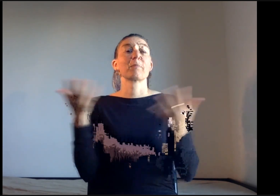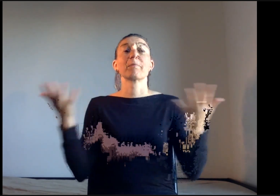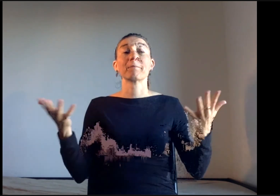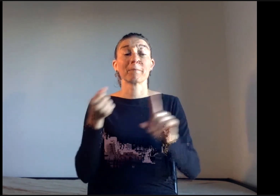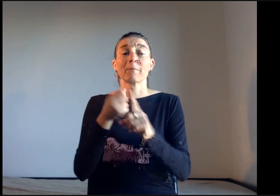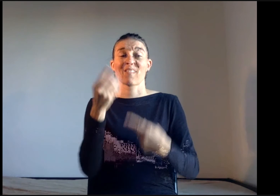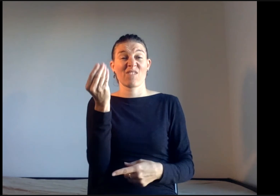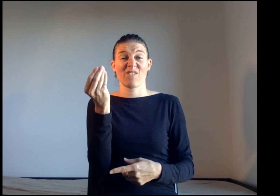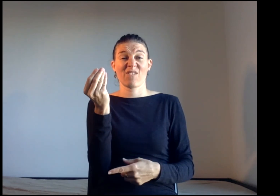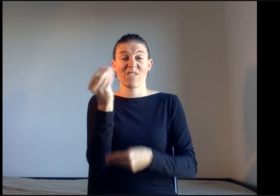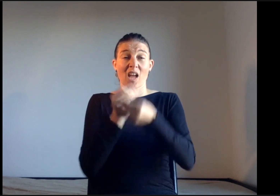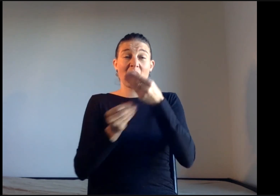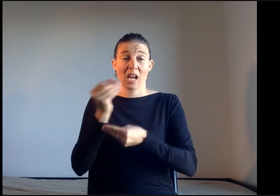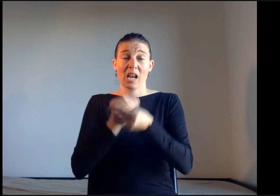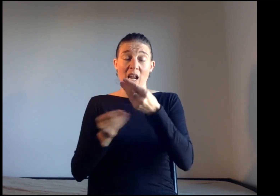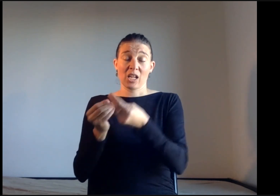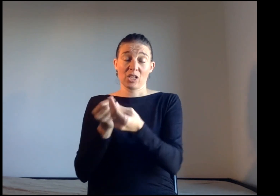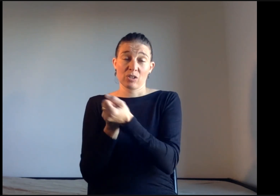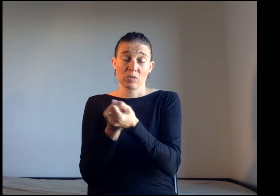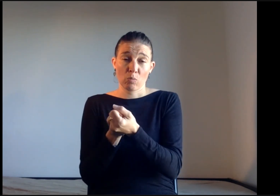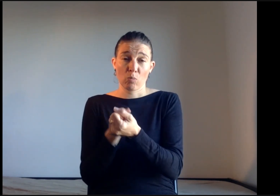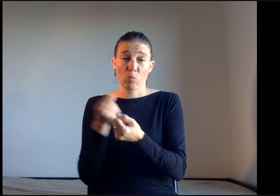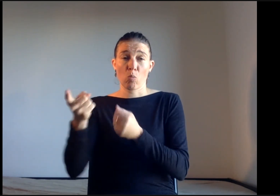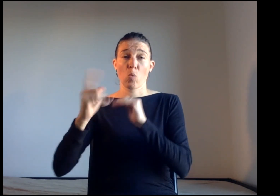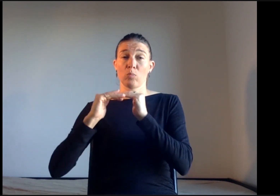Our members are very active the members of other networks